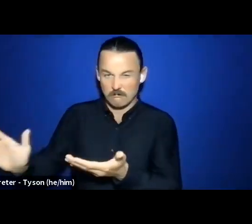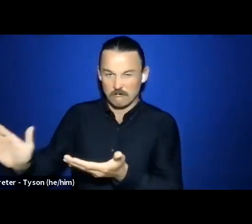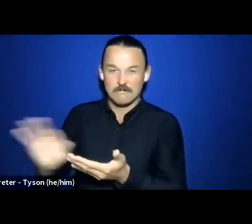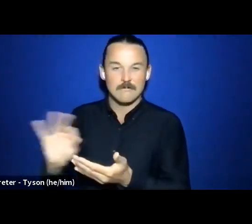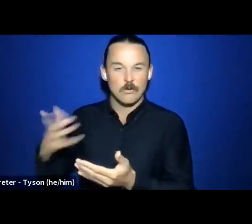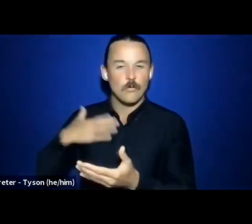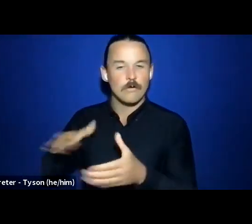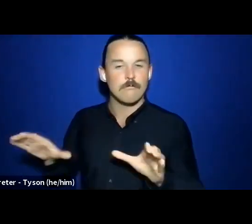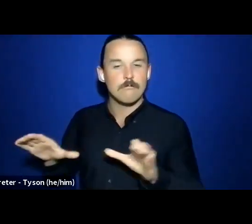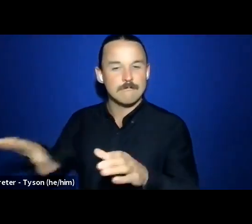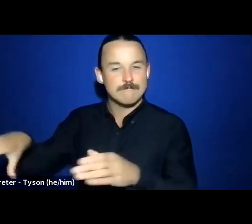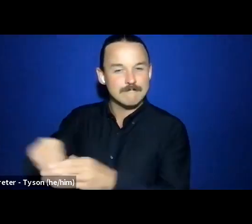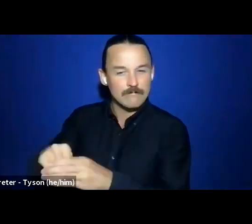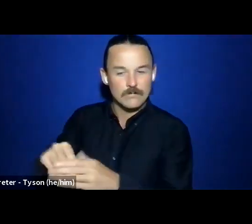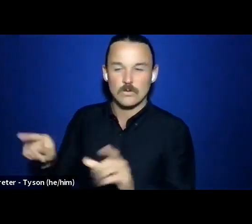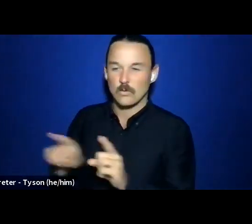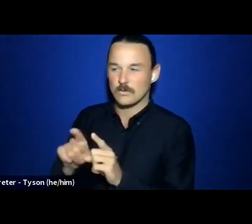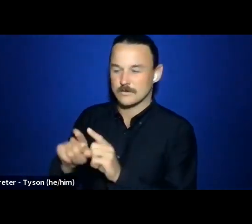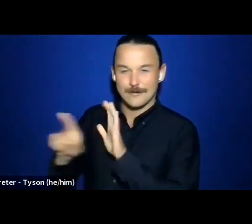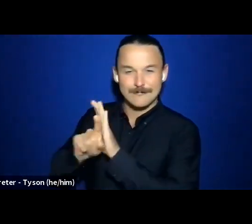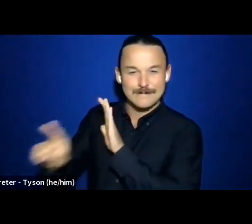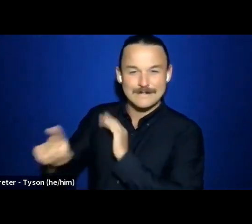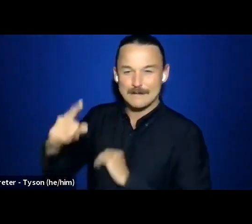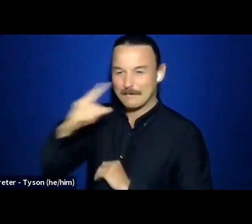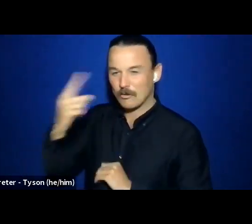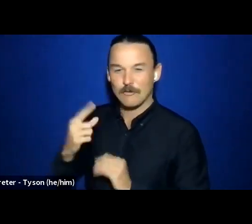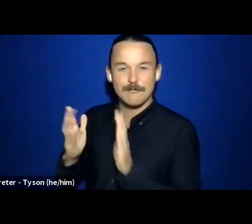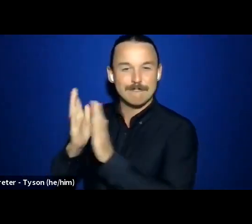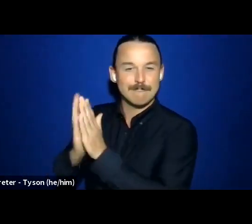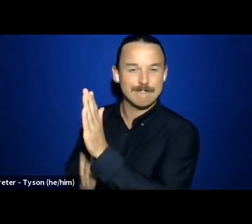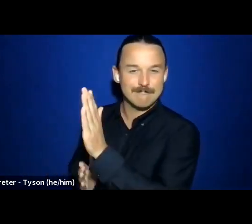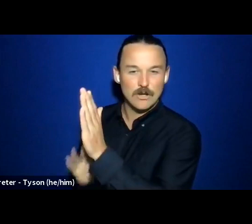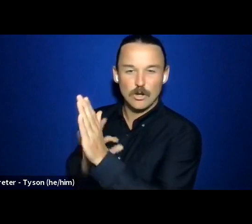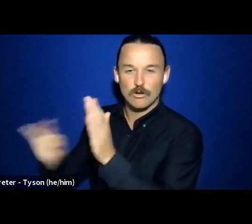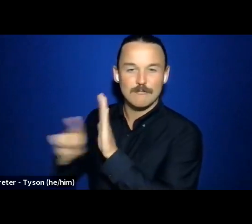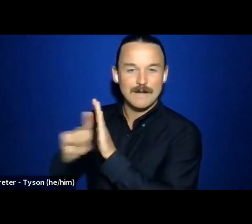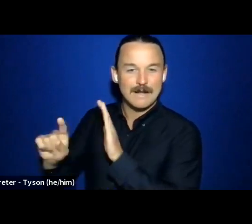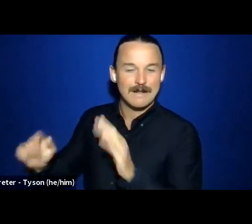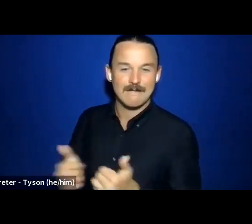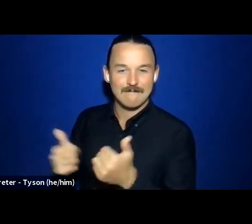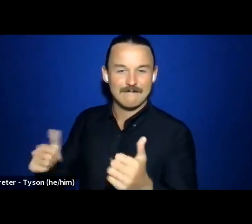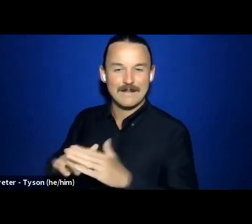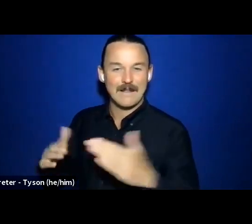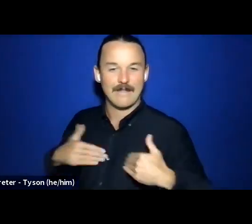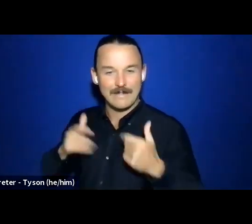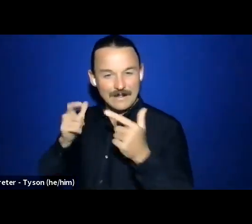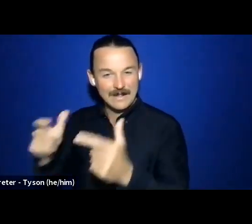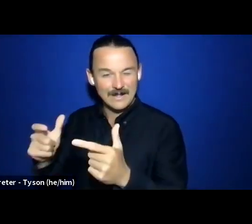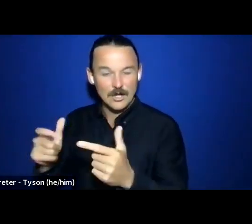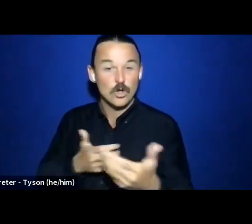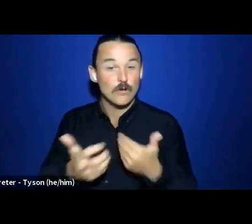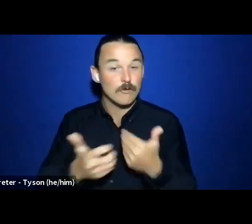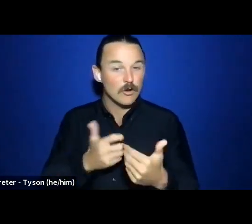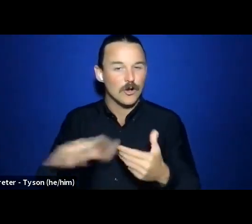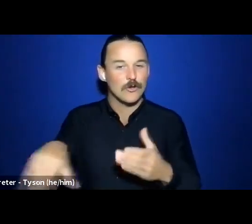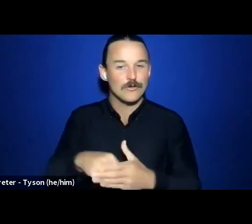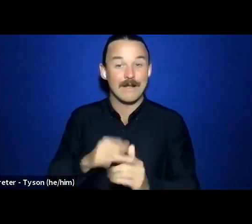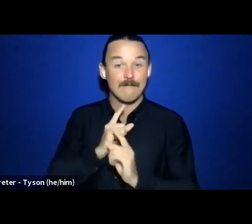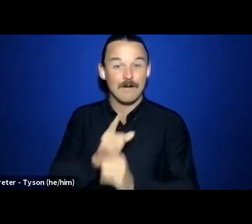anizational culture and centering the lived experience of underrepresented people's within workplaces and healthcare within workplaces and healthcare. kate is the diversity kate is the diversity and